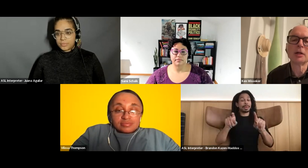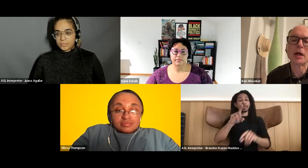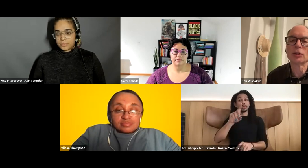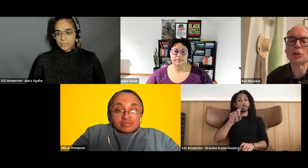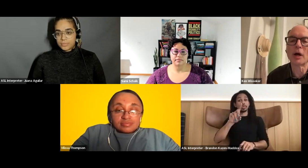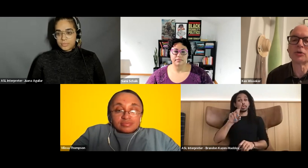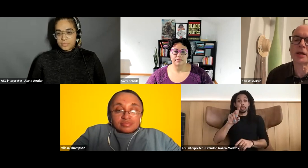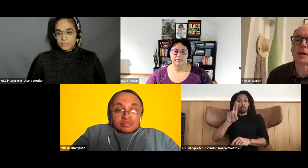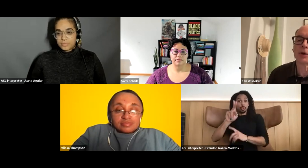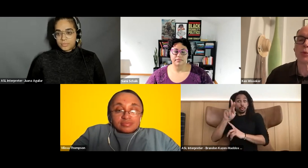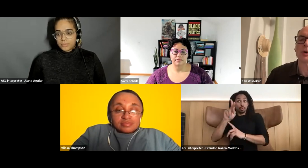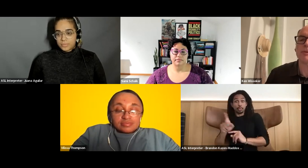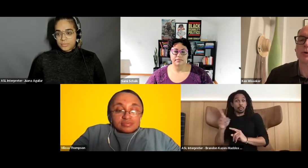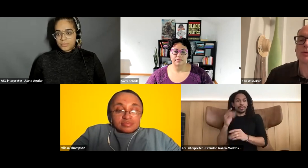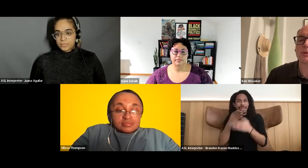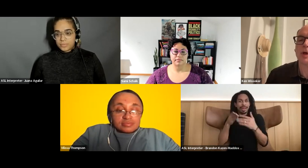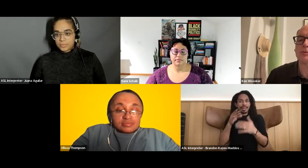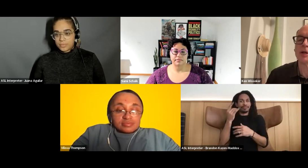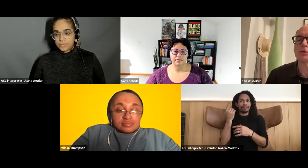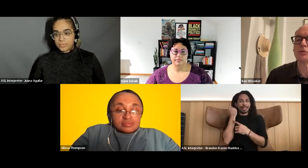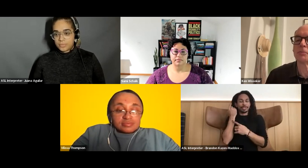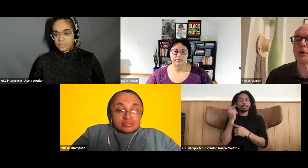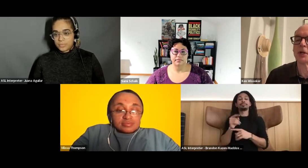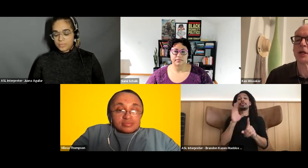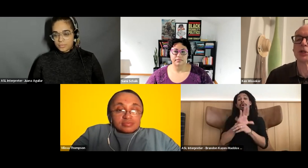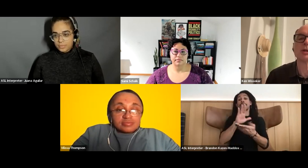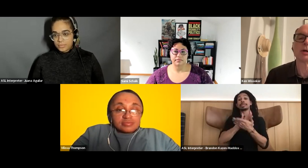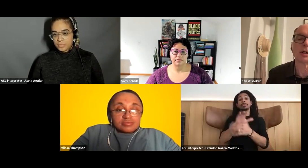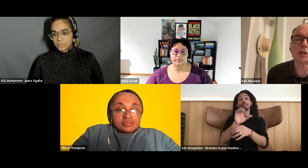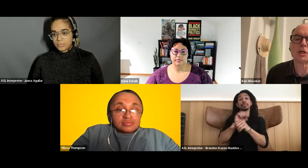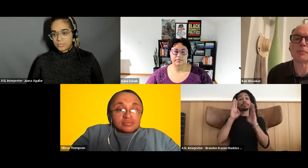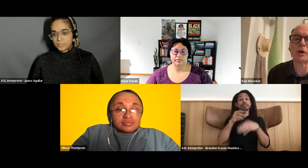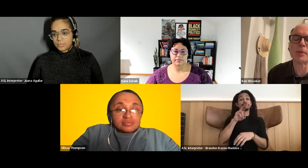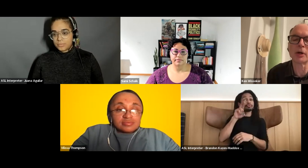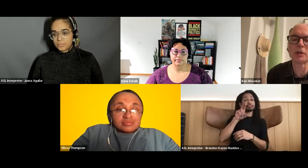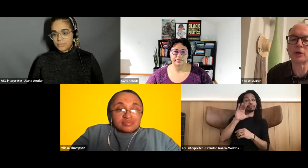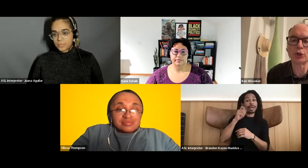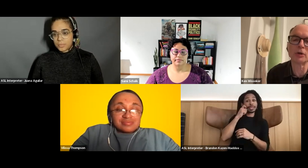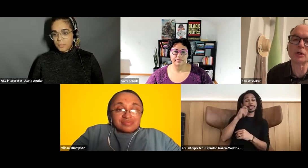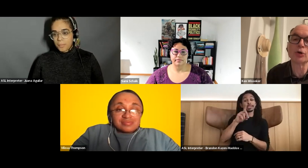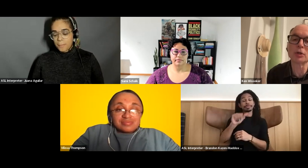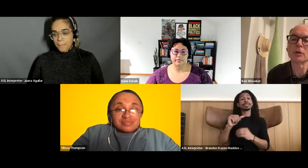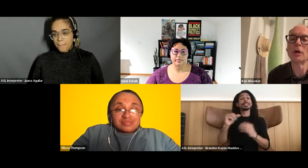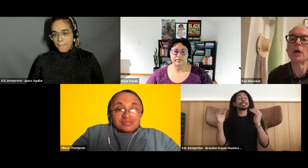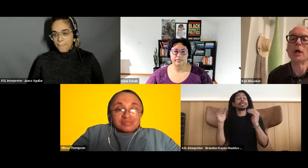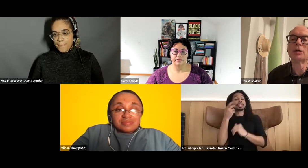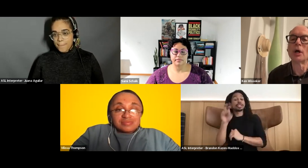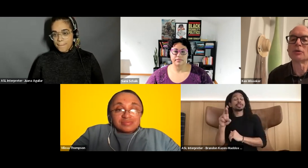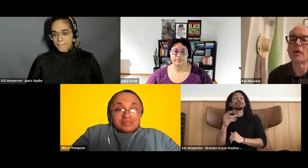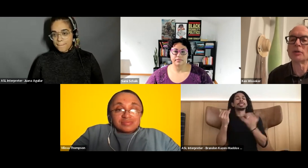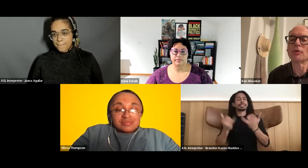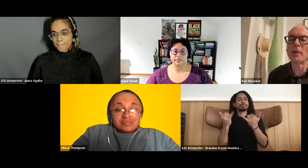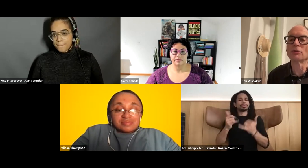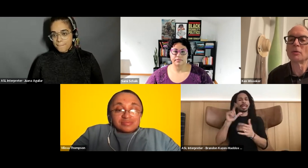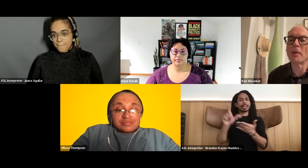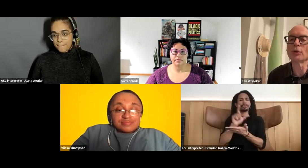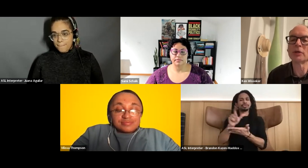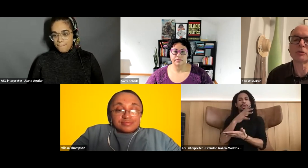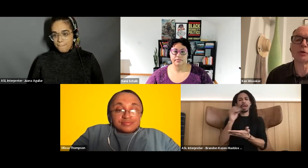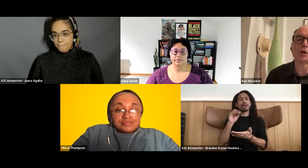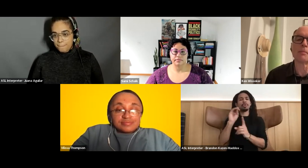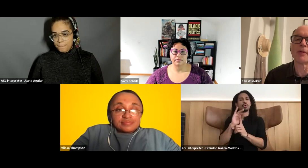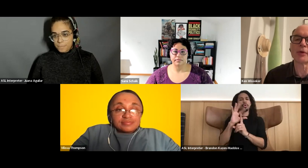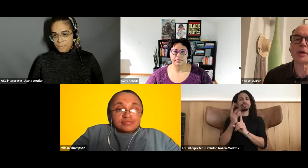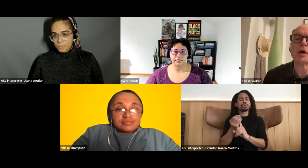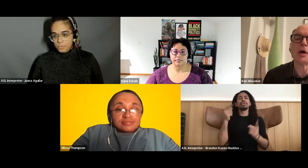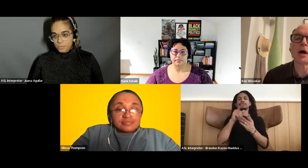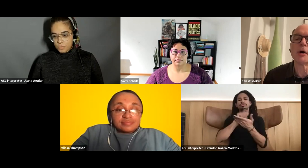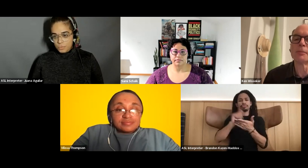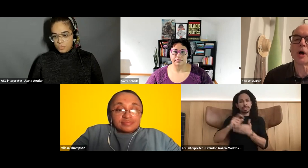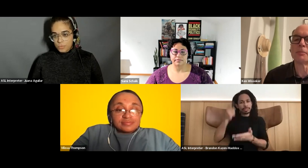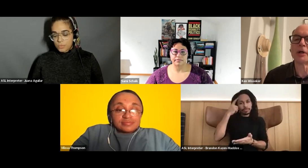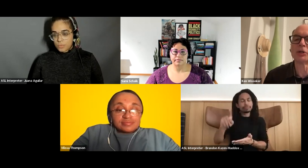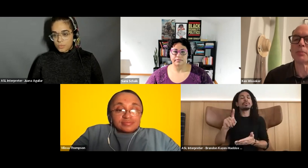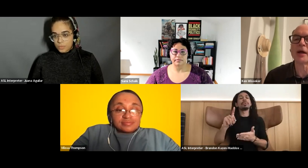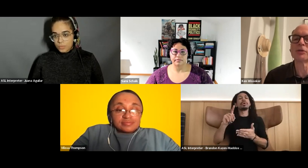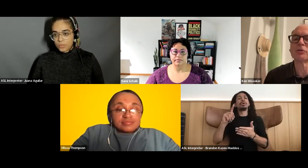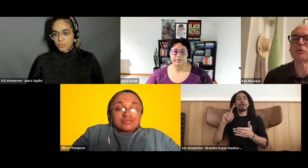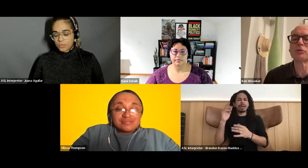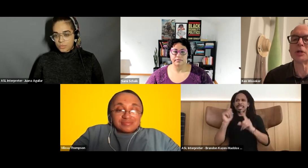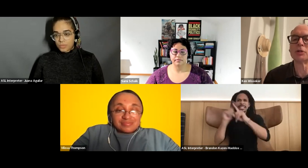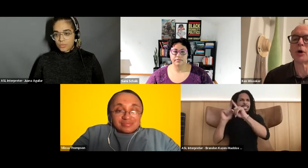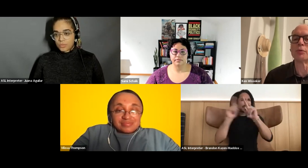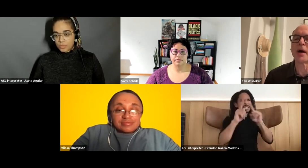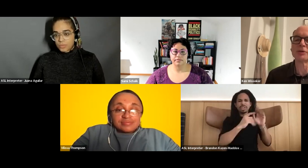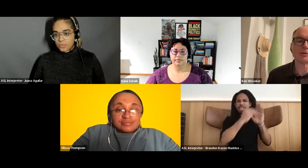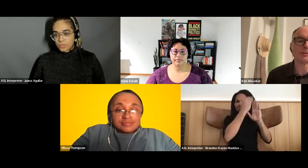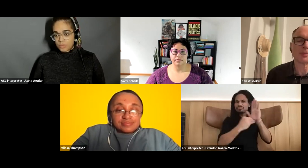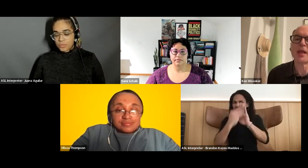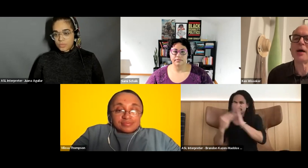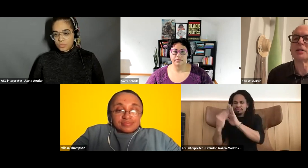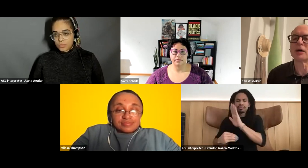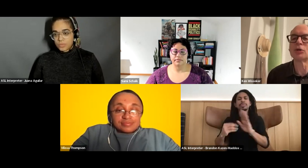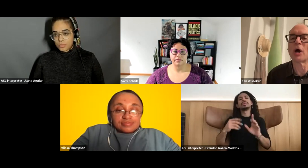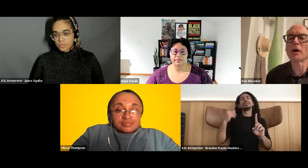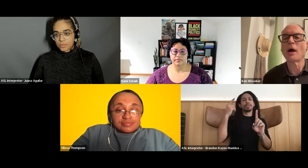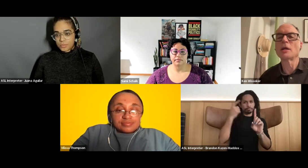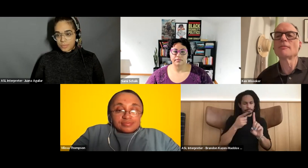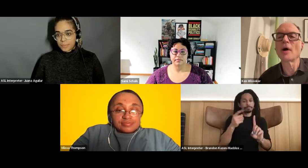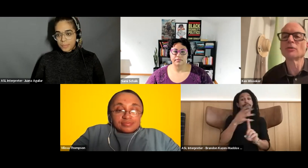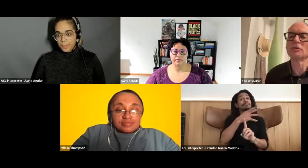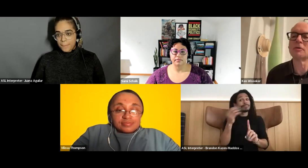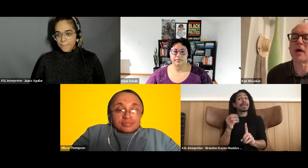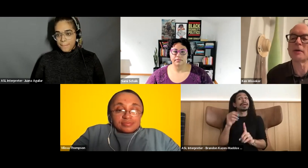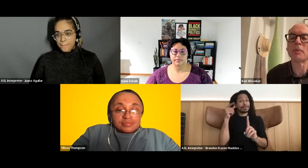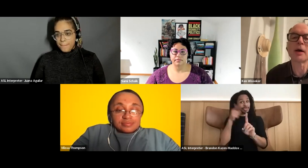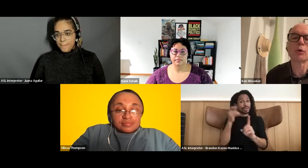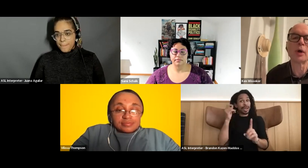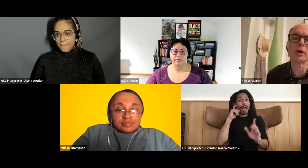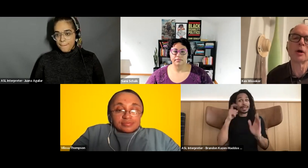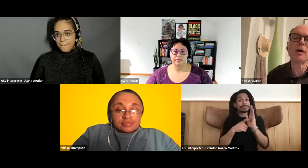Ken Wissoker: Dr. Shock's academic work focuses on race disability and gender and contemporary American literature and culture. She also writes for mainstream outlets, including a monthly poem called Pleasure Practices in Tone. Madison Dr. Shock identifies as a Fat Black Queer